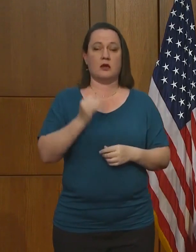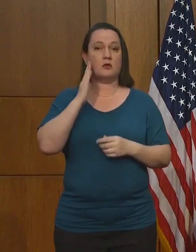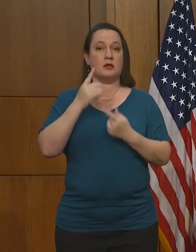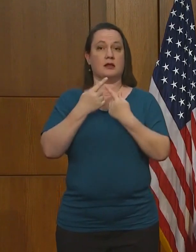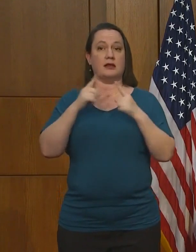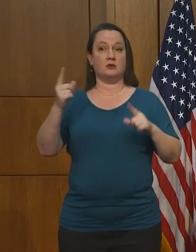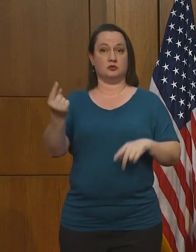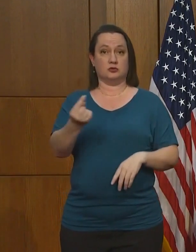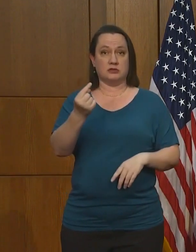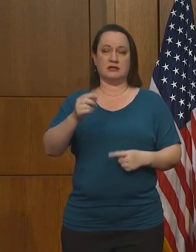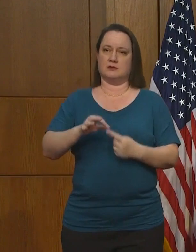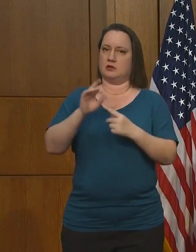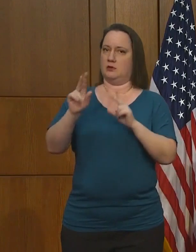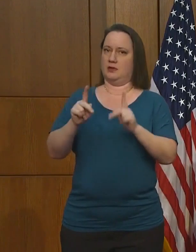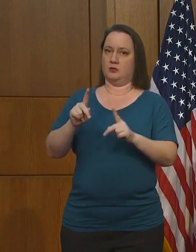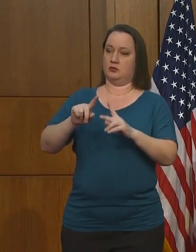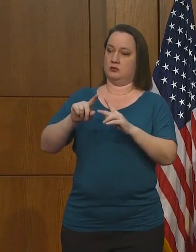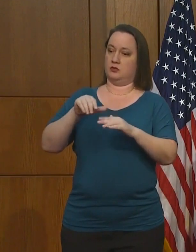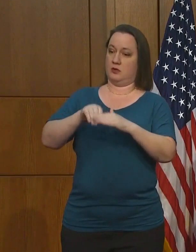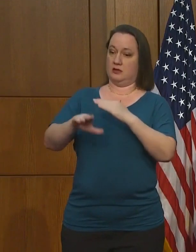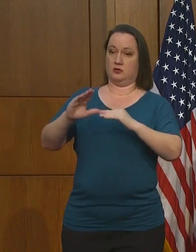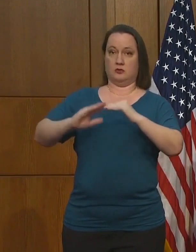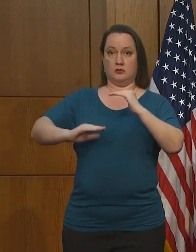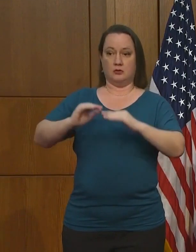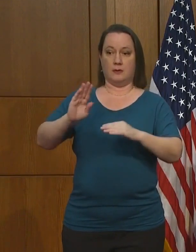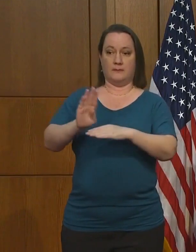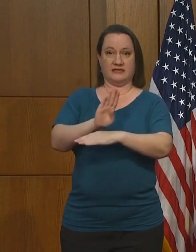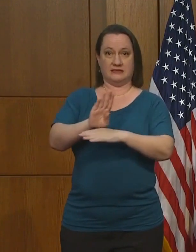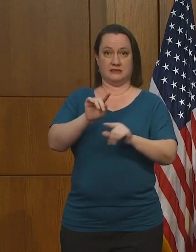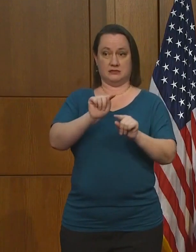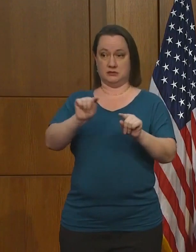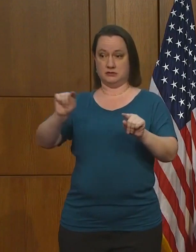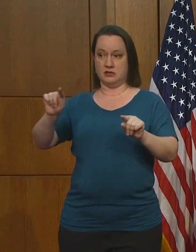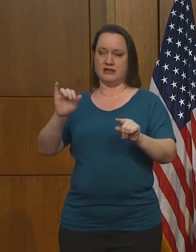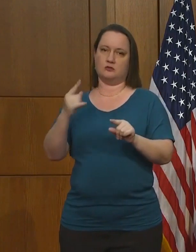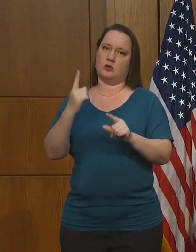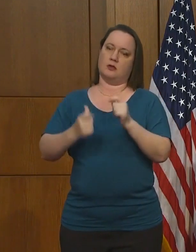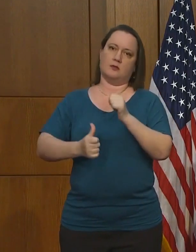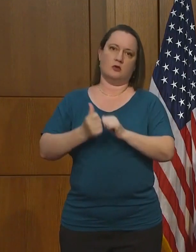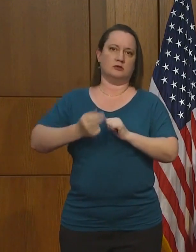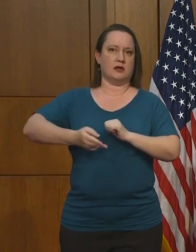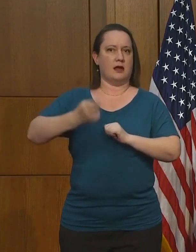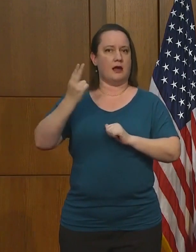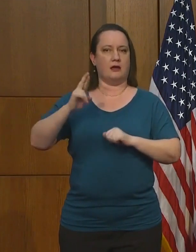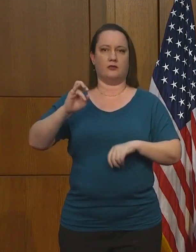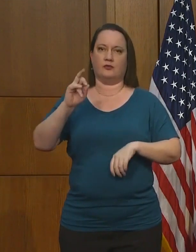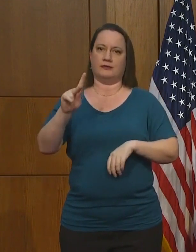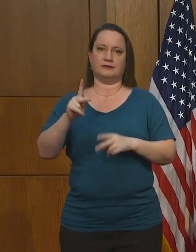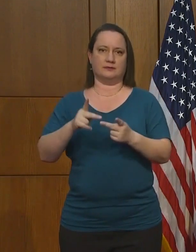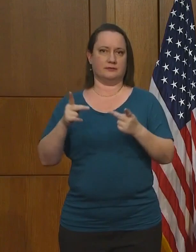ON TUESDAY AND ESPECIALLY FOR INDIVIDUALS BORN INTO PLACES OF